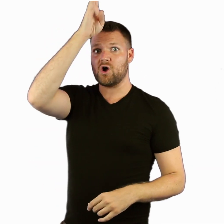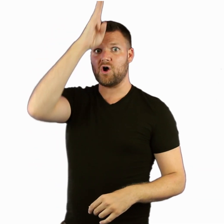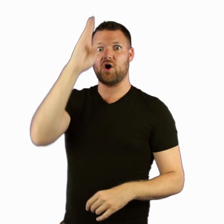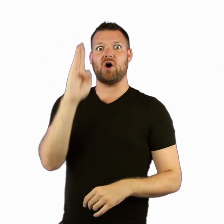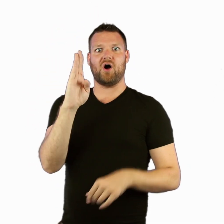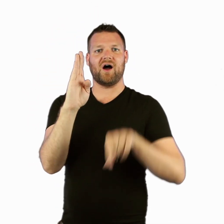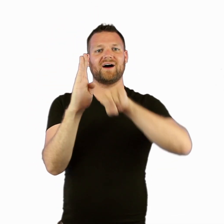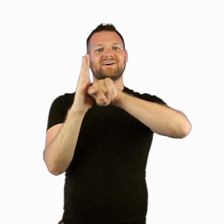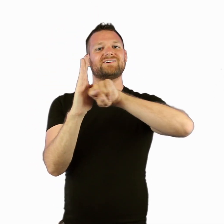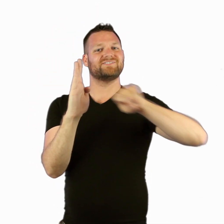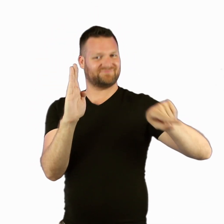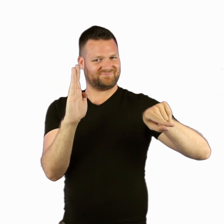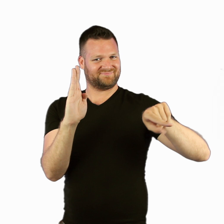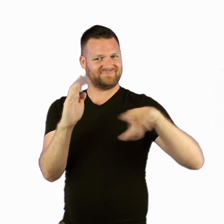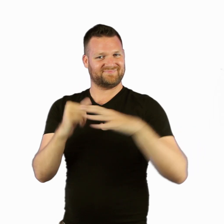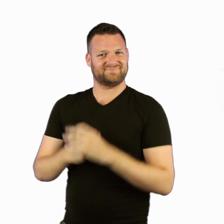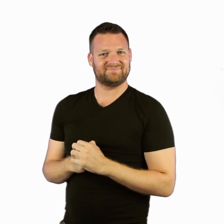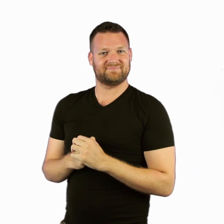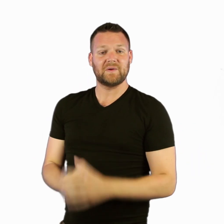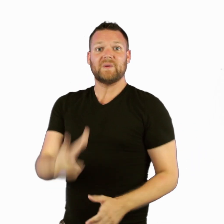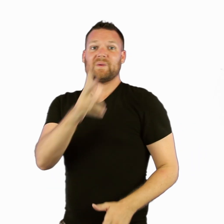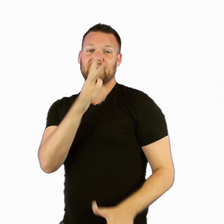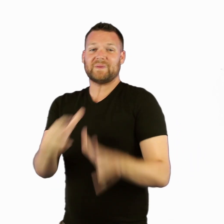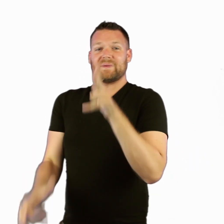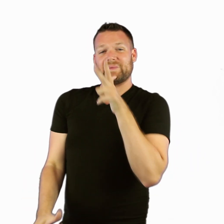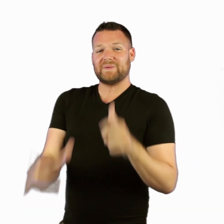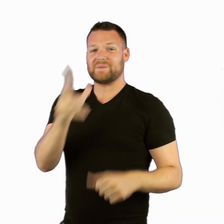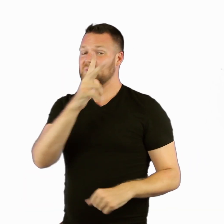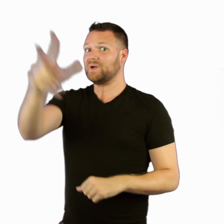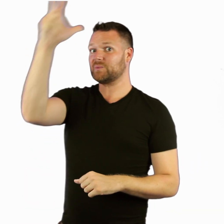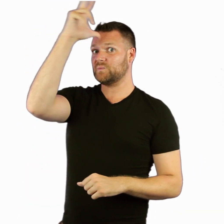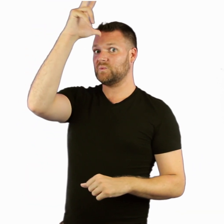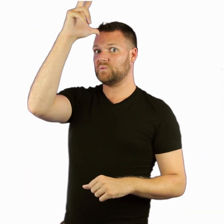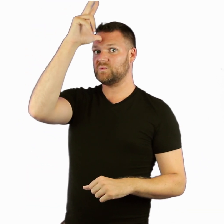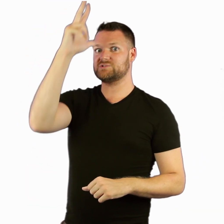creating a visual pattern based on the way the hands were positioned.